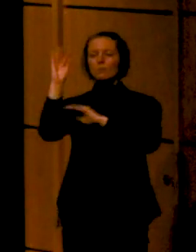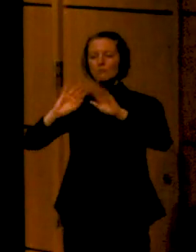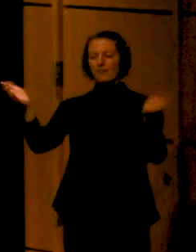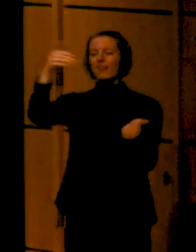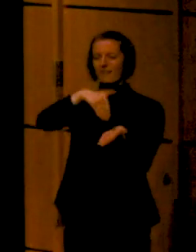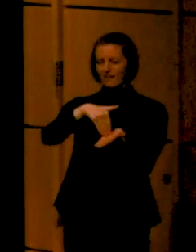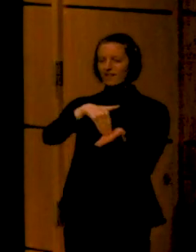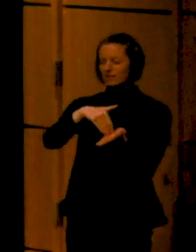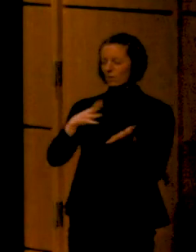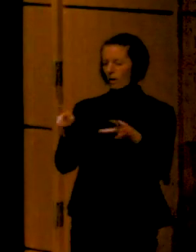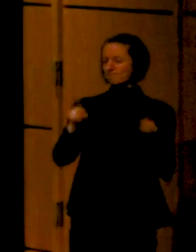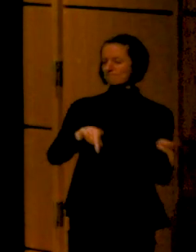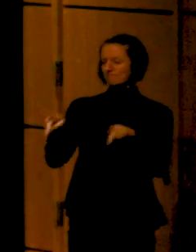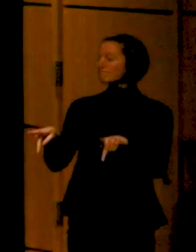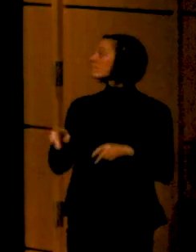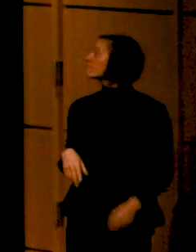It wasn't just in the West.